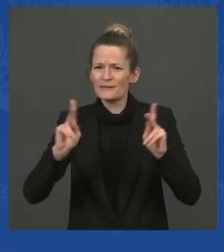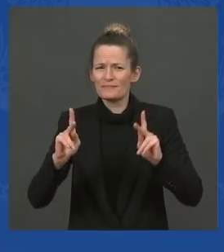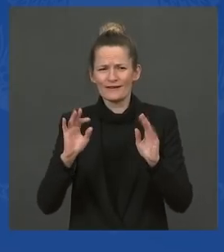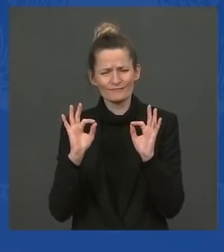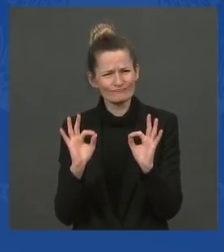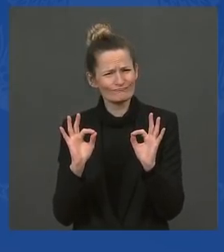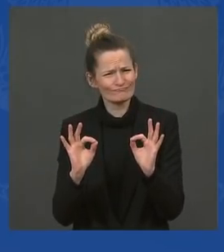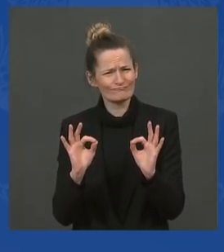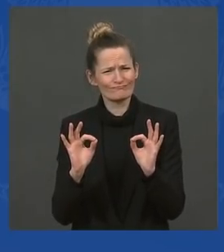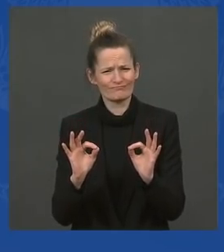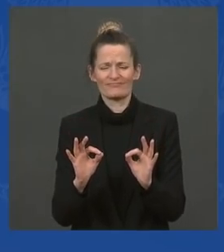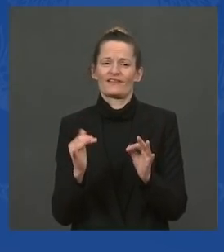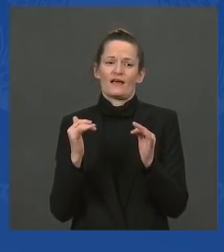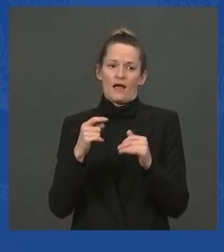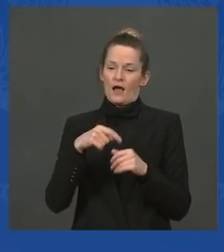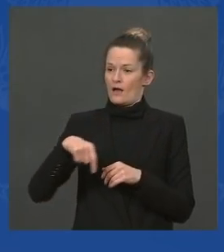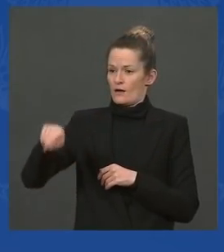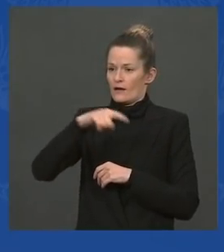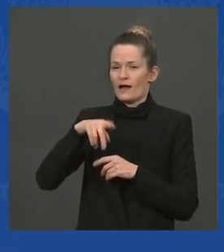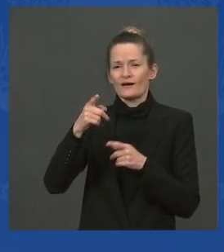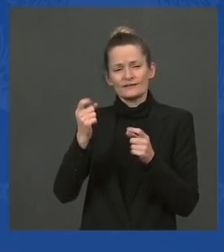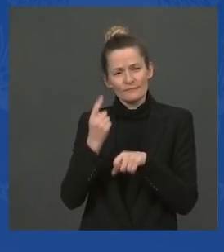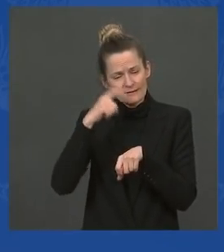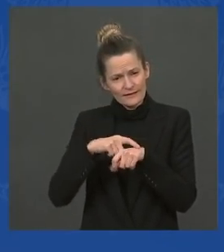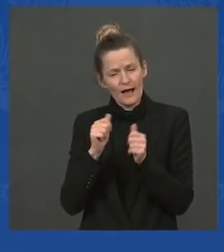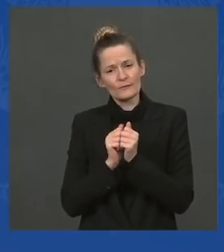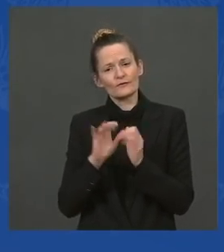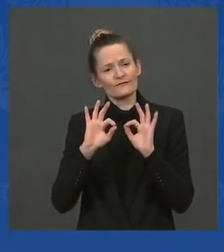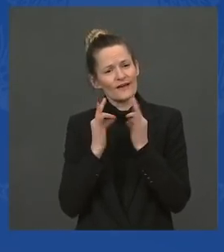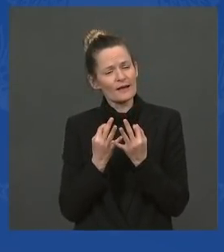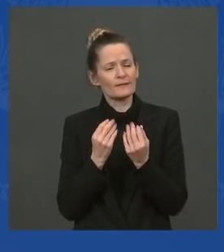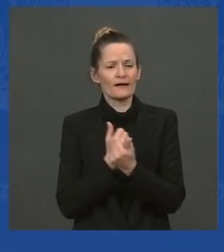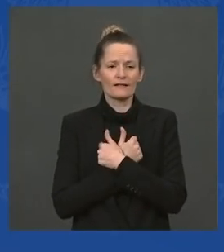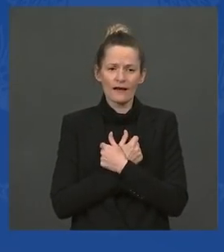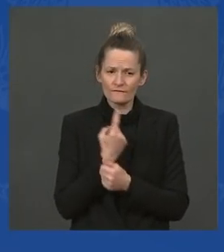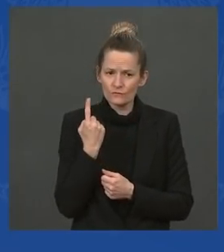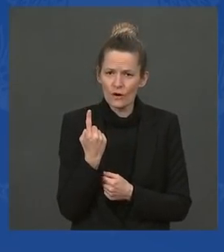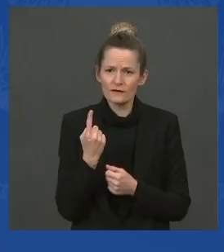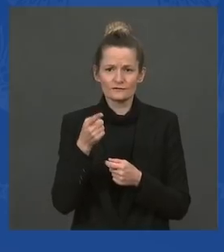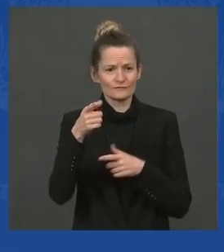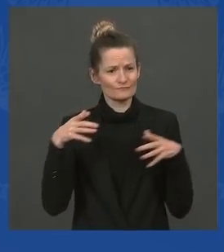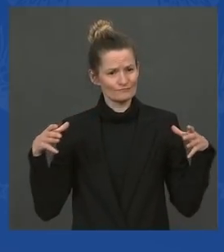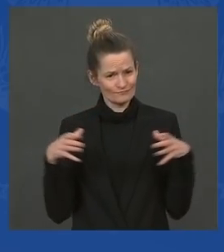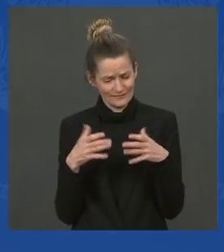As you gather together with your family this Thanksgiving, I want you to know how grateful I am to serve as your President.